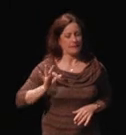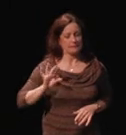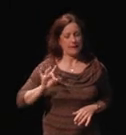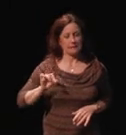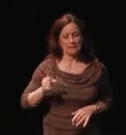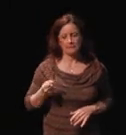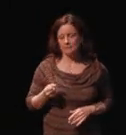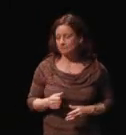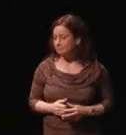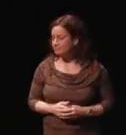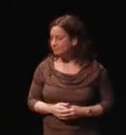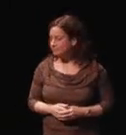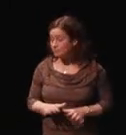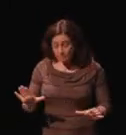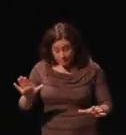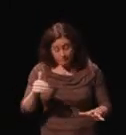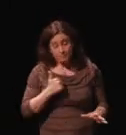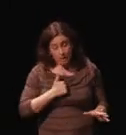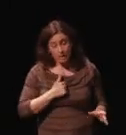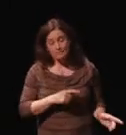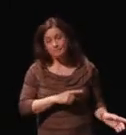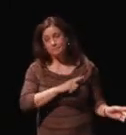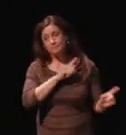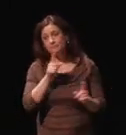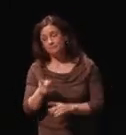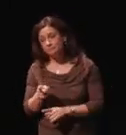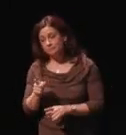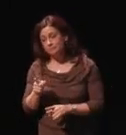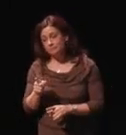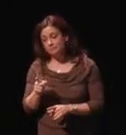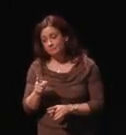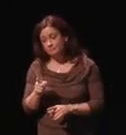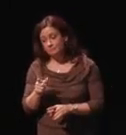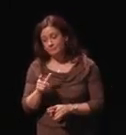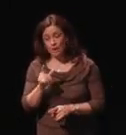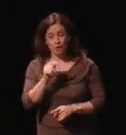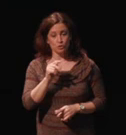In the UK, sorry, the Trace Center of Wisconsin